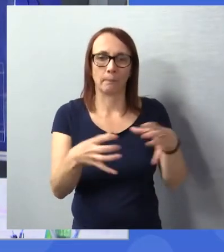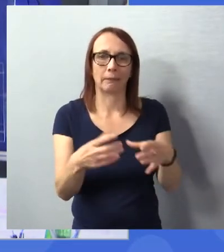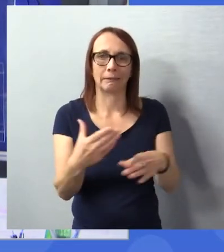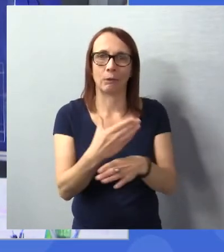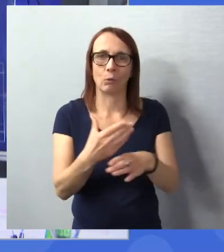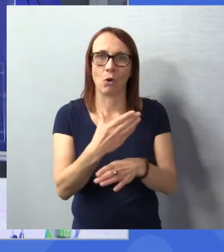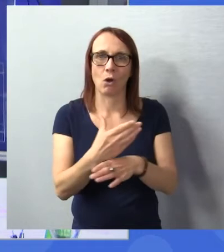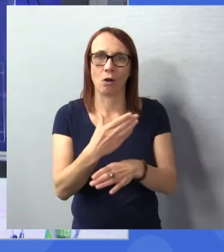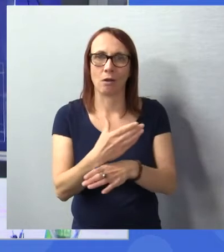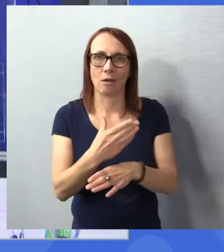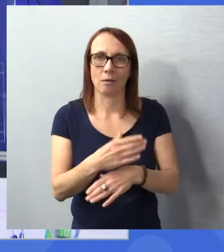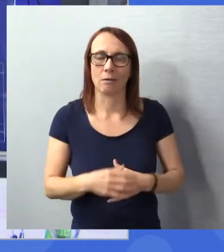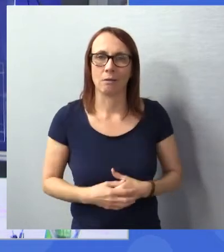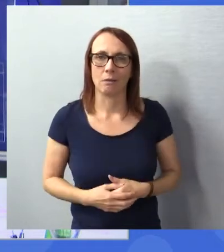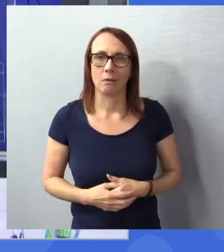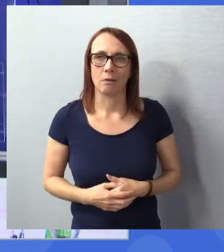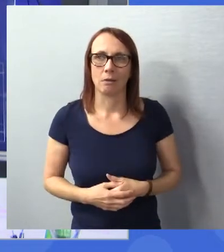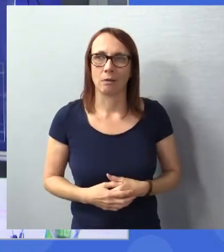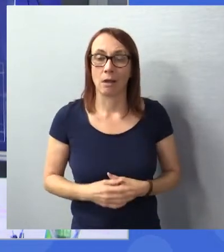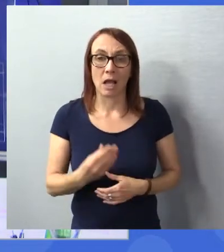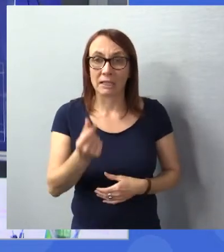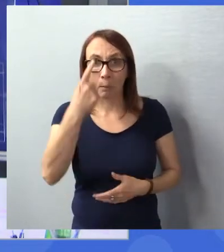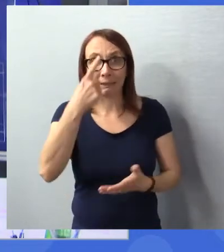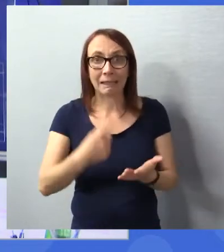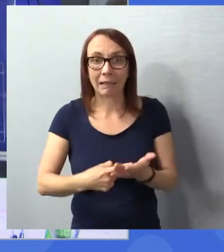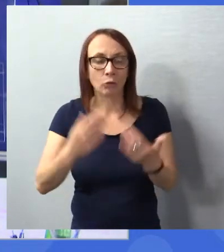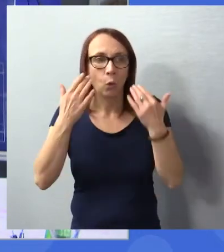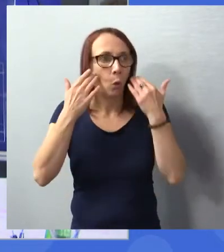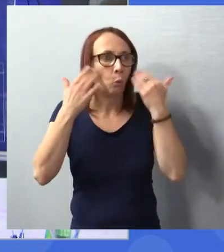what through cross prior agreements that we didn't he we just assumed it was fate